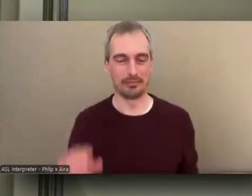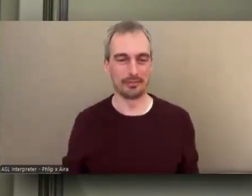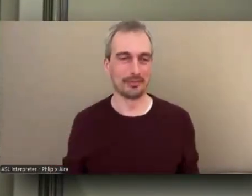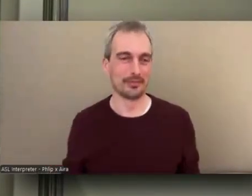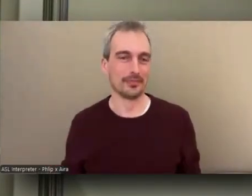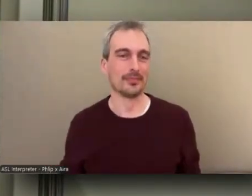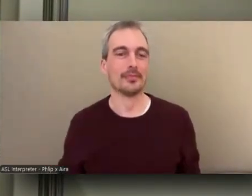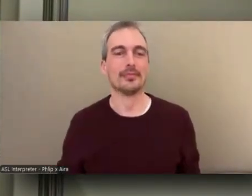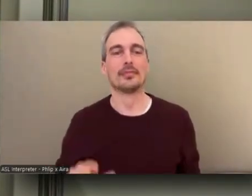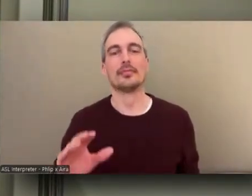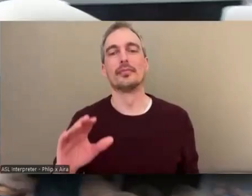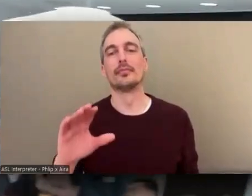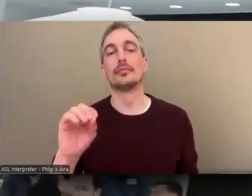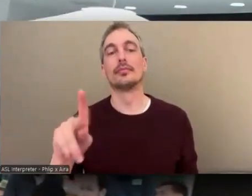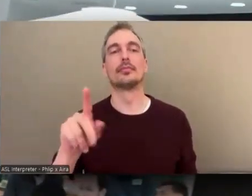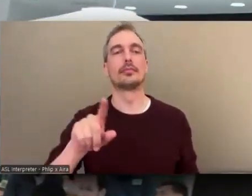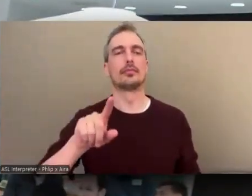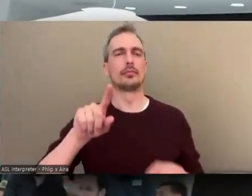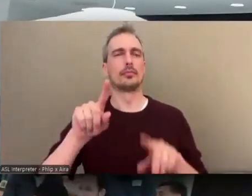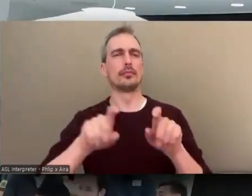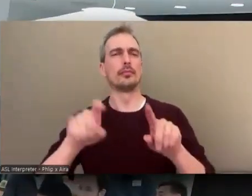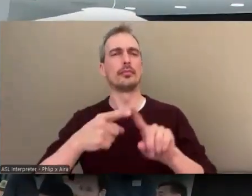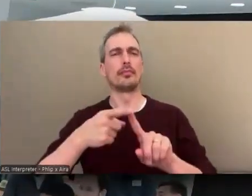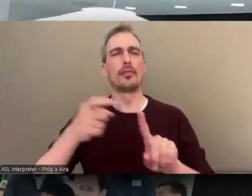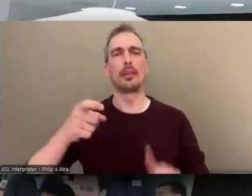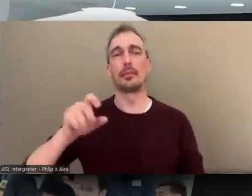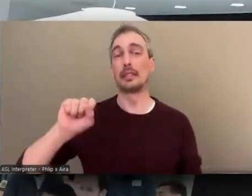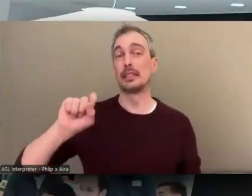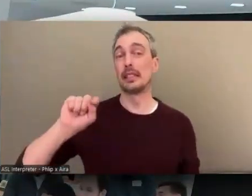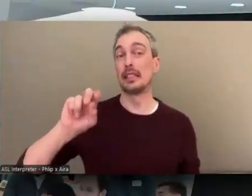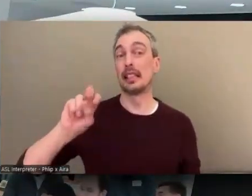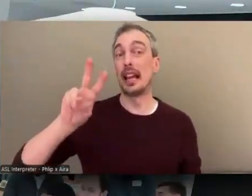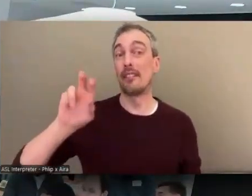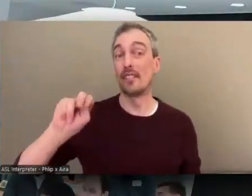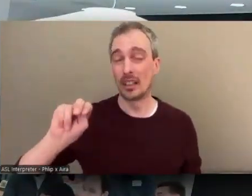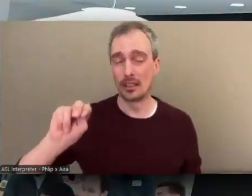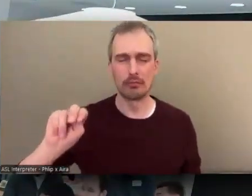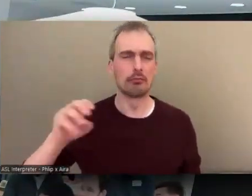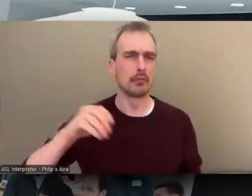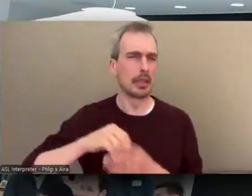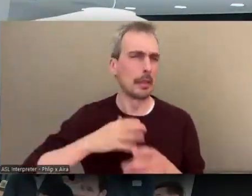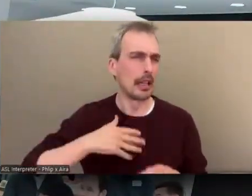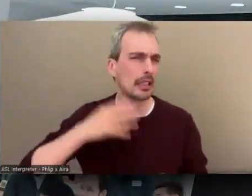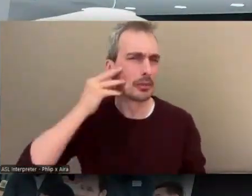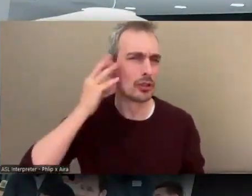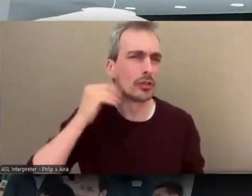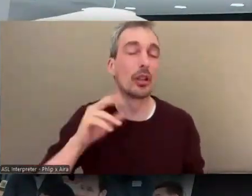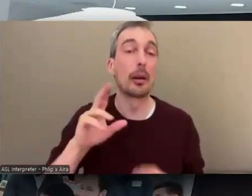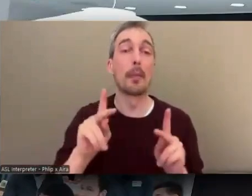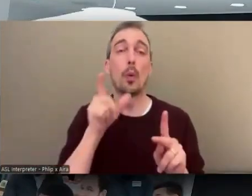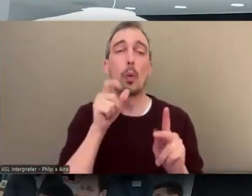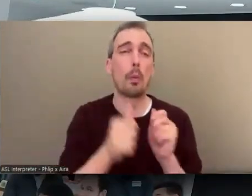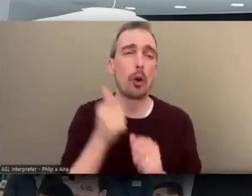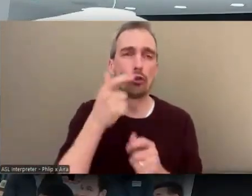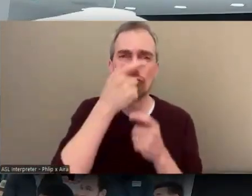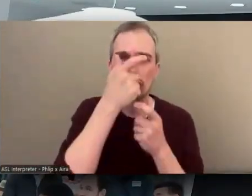Question from Stephen. In my experience that folks are most interested in and affected by